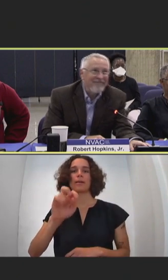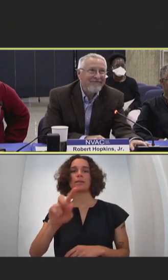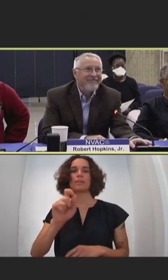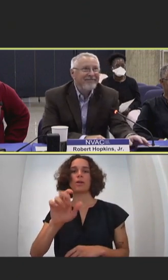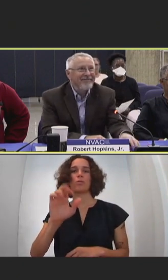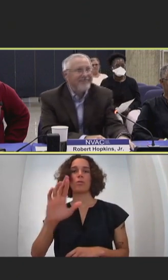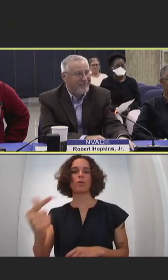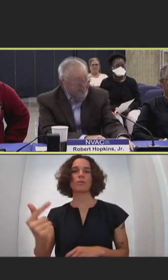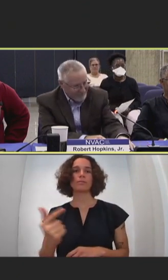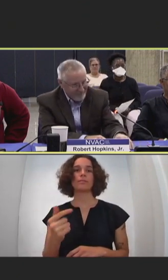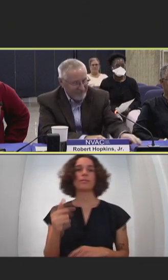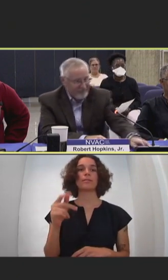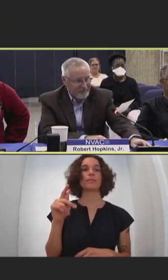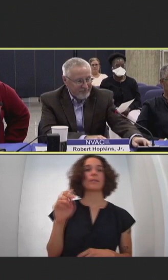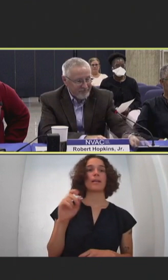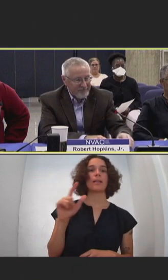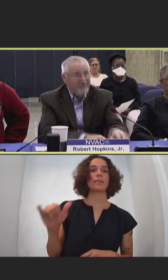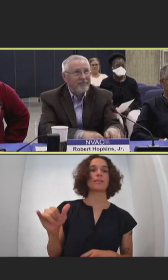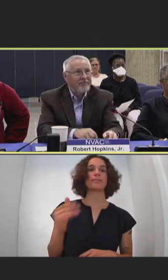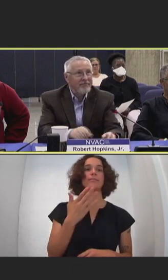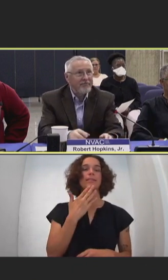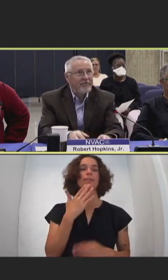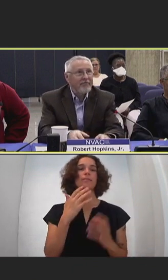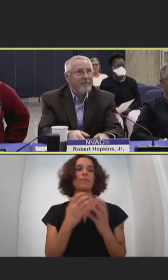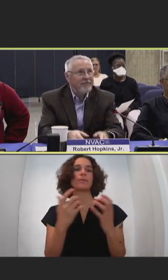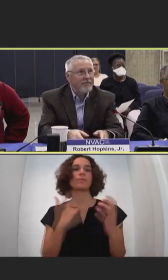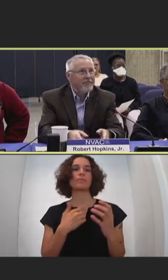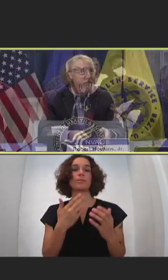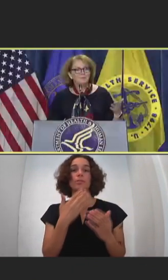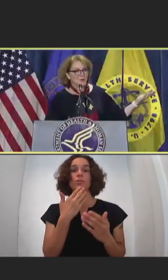Kelly Moore: Thank you very much. It's good to be with all of you. I'm batting cleanup. So,